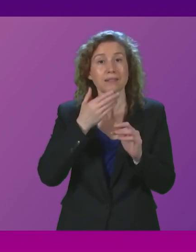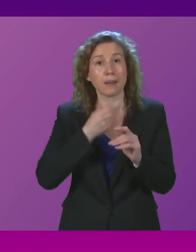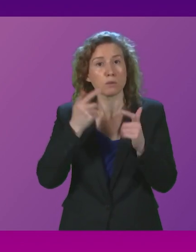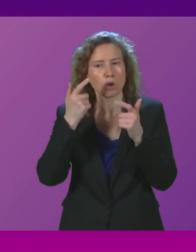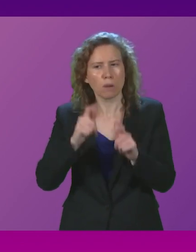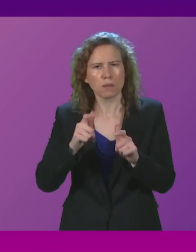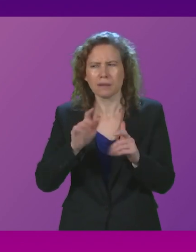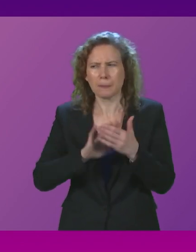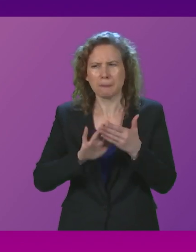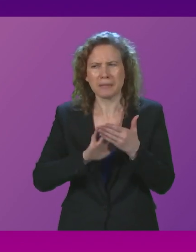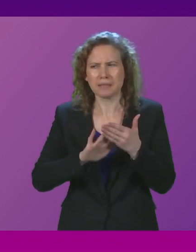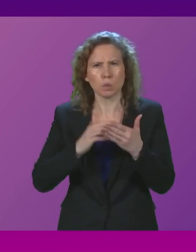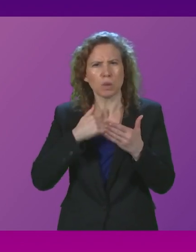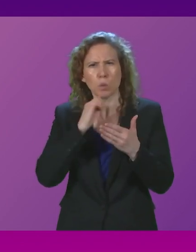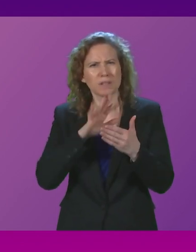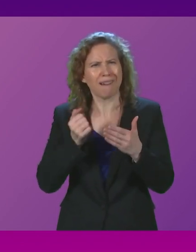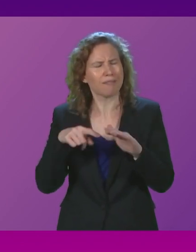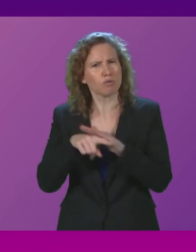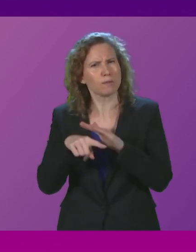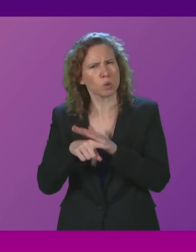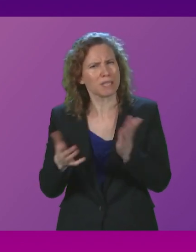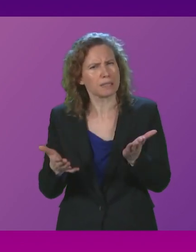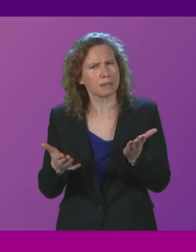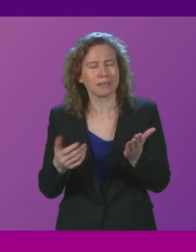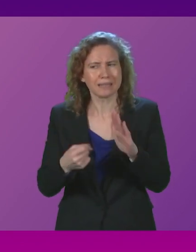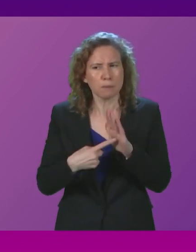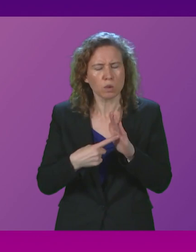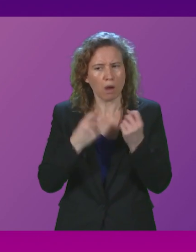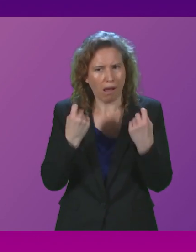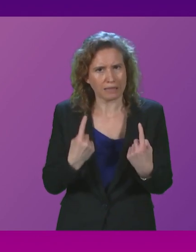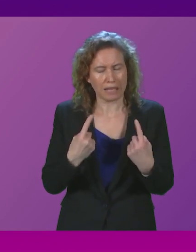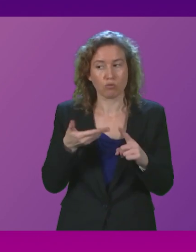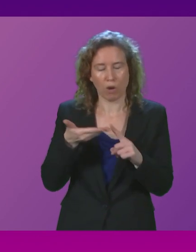here, they would not have refuge, so it is important that we recognise that Scotland